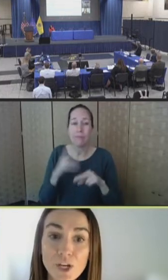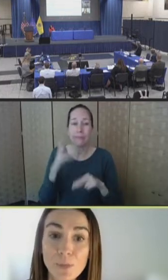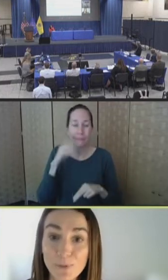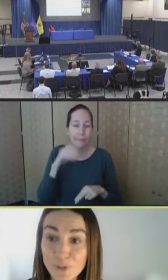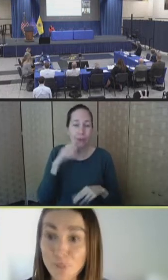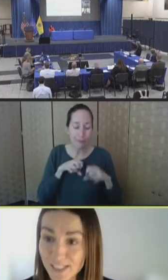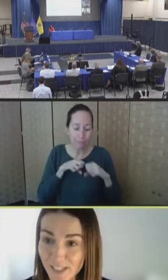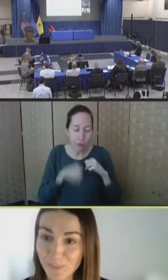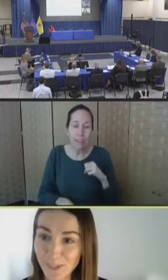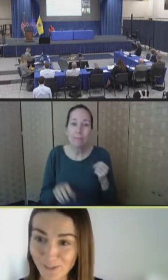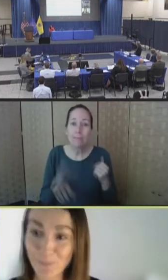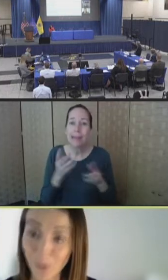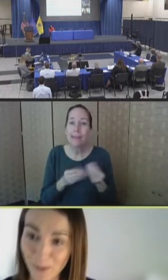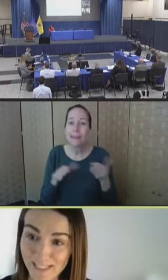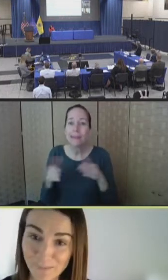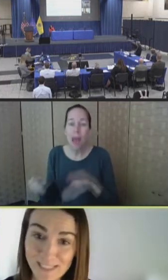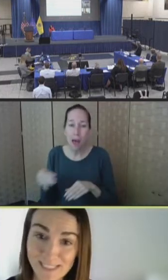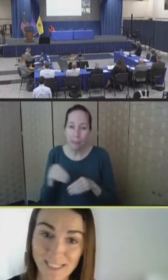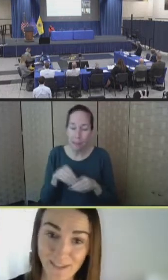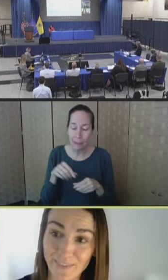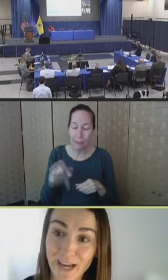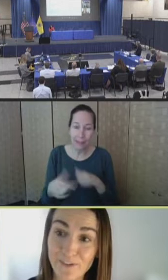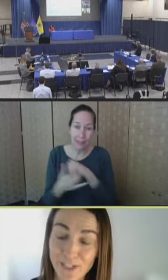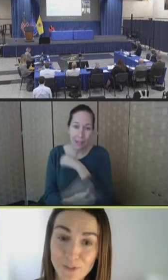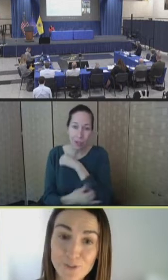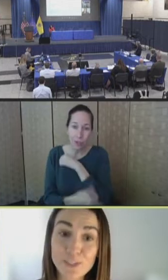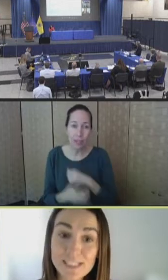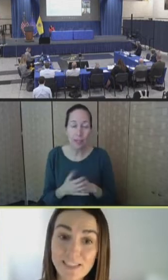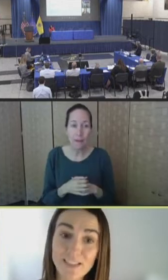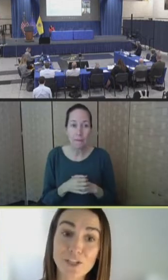But there's reason to be even more pessimistic than that, right? There's reason, I think,